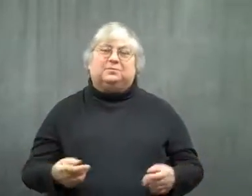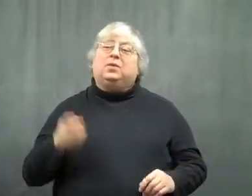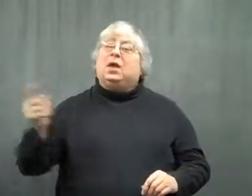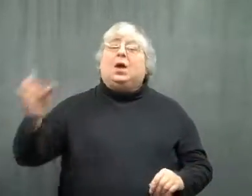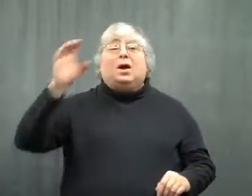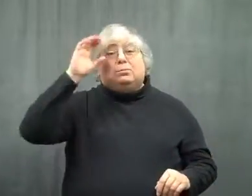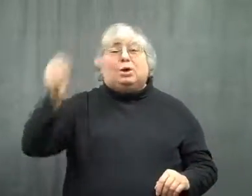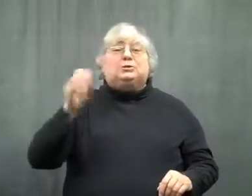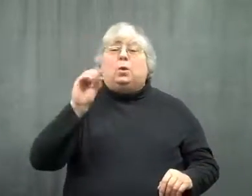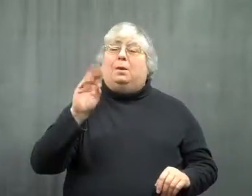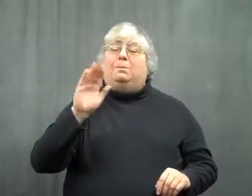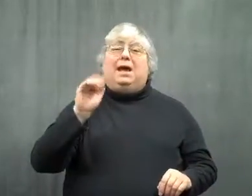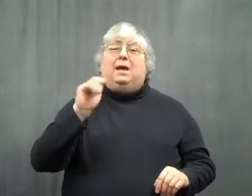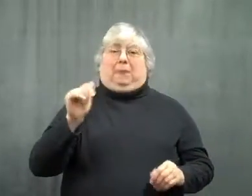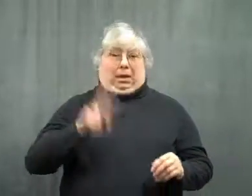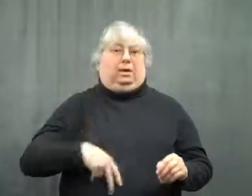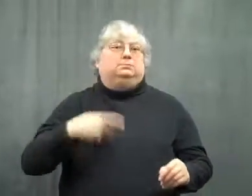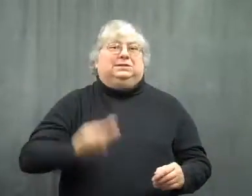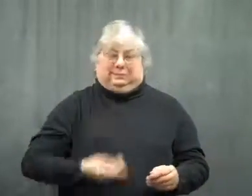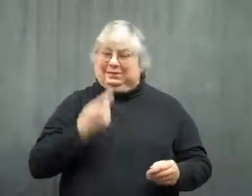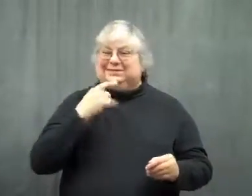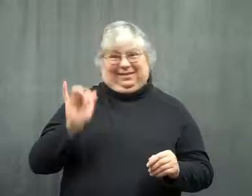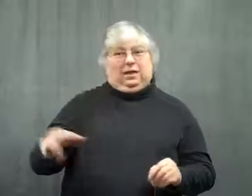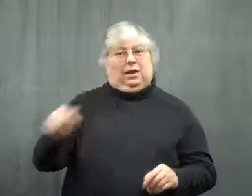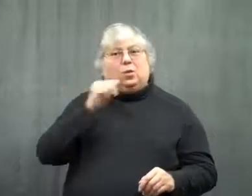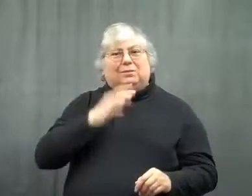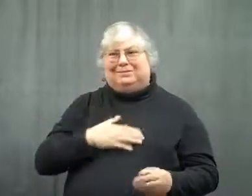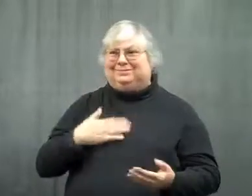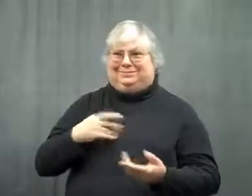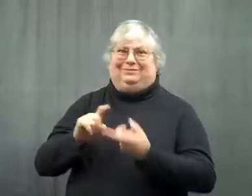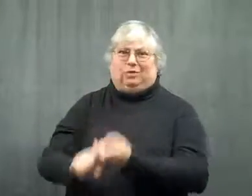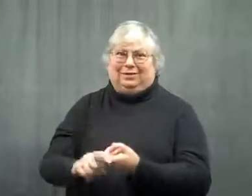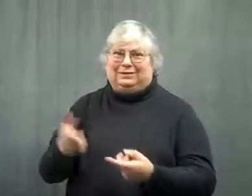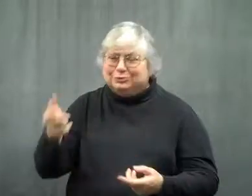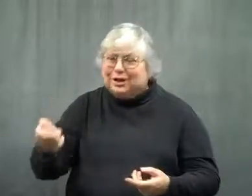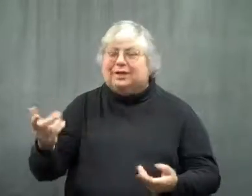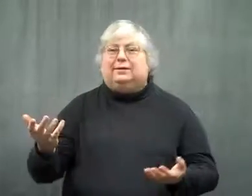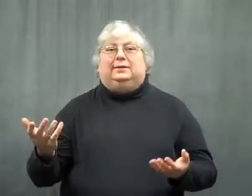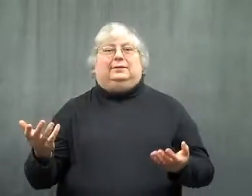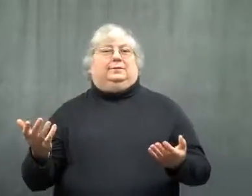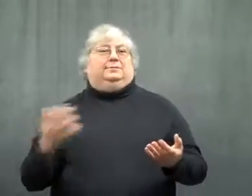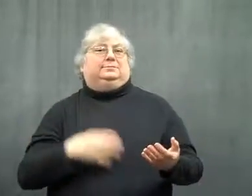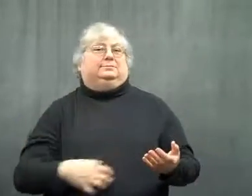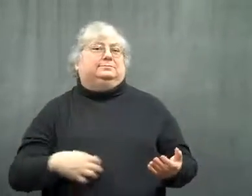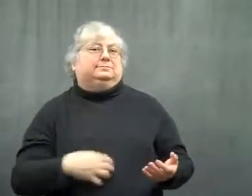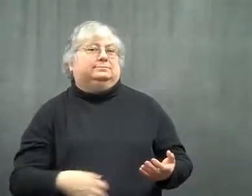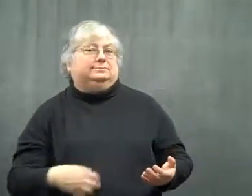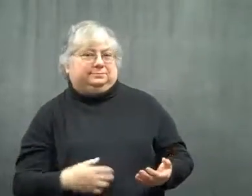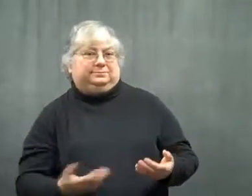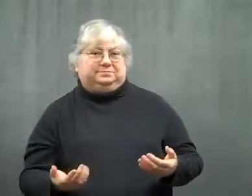President Obama was upset, the congresswoman was his friend.